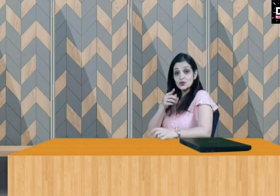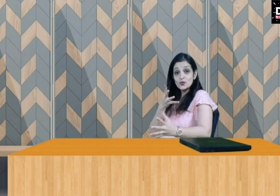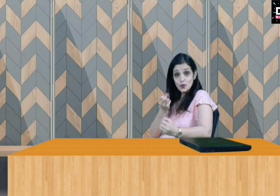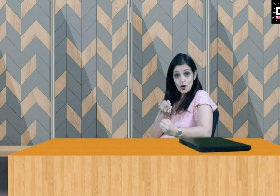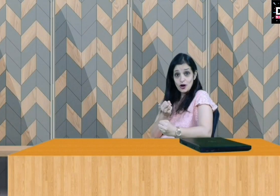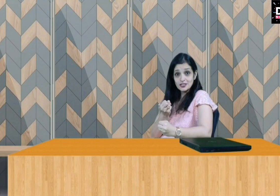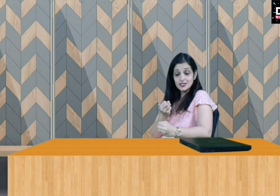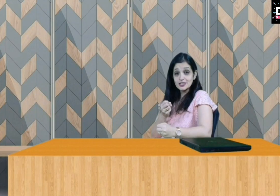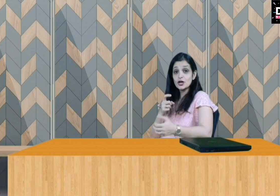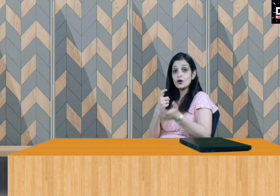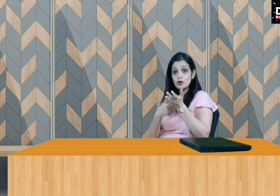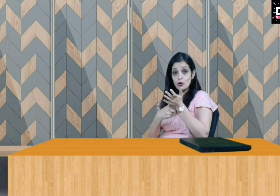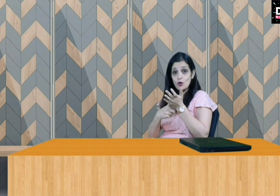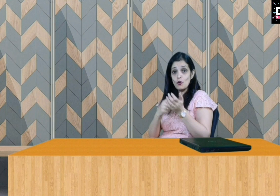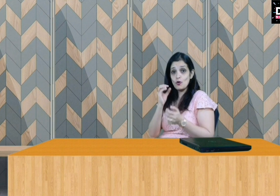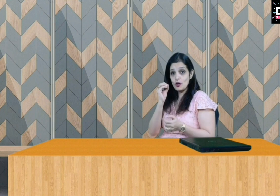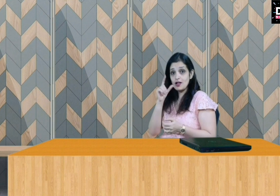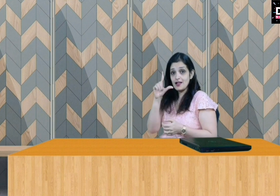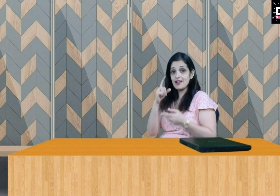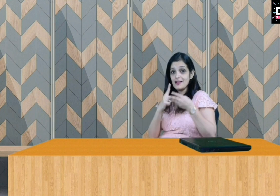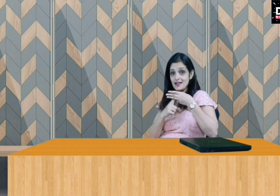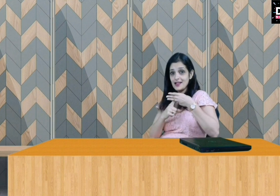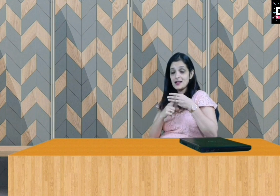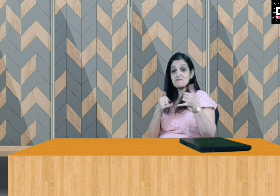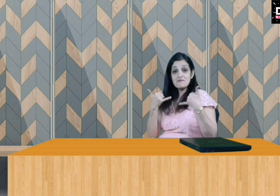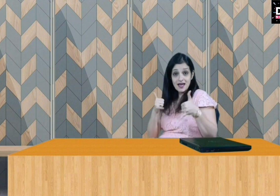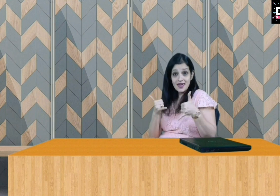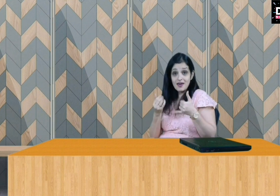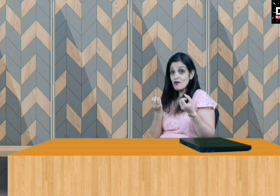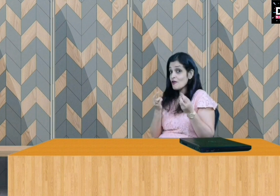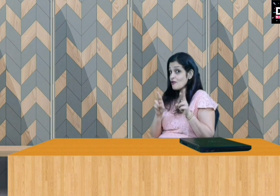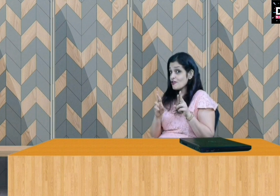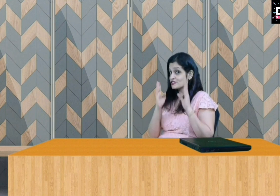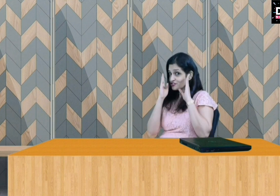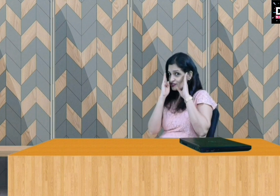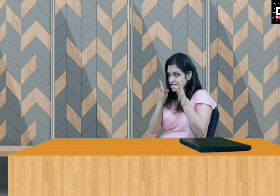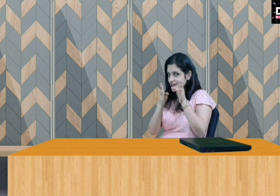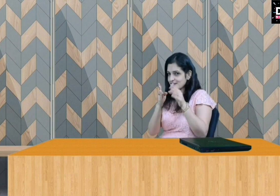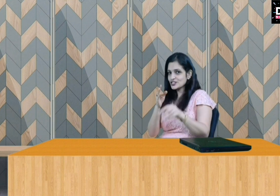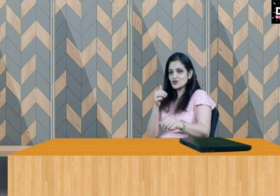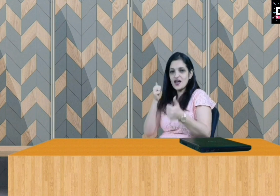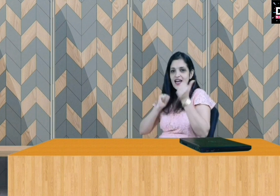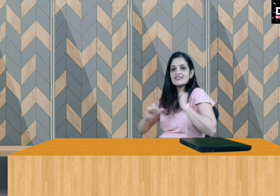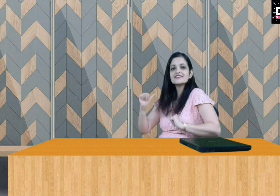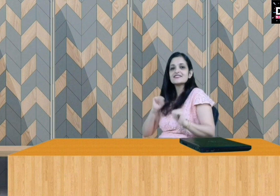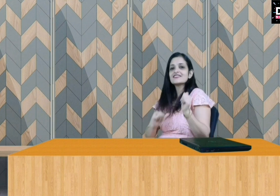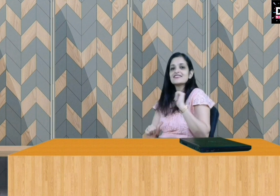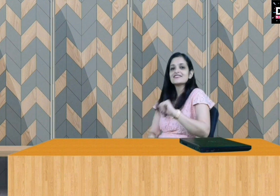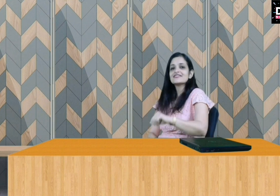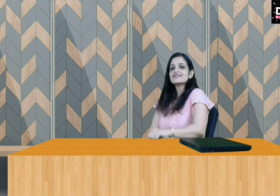Do you want Roleplay or straight to acting?